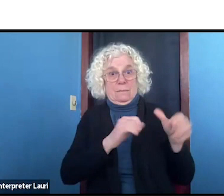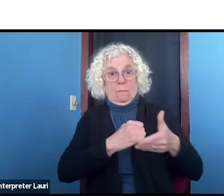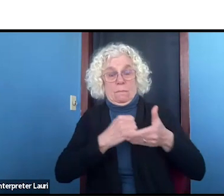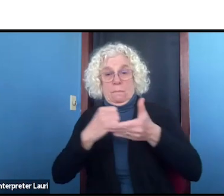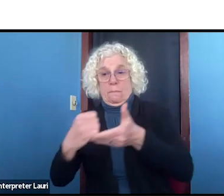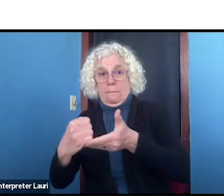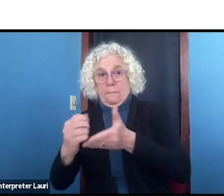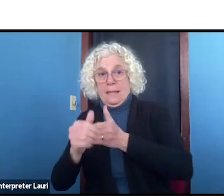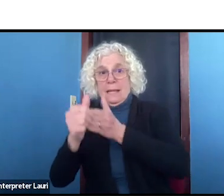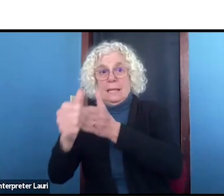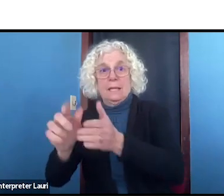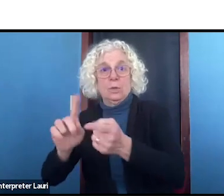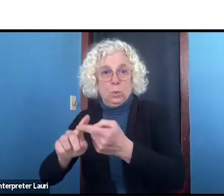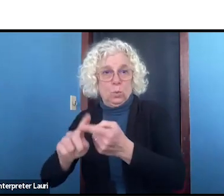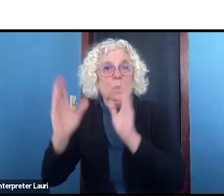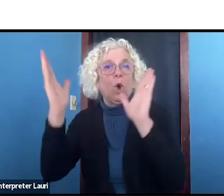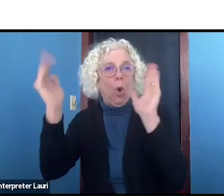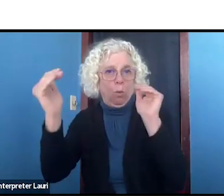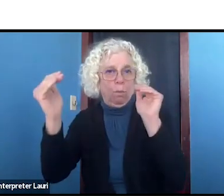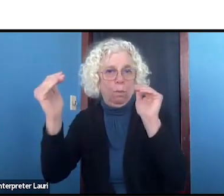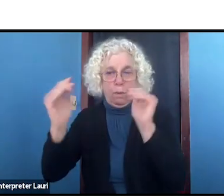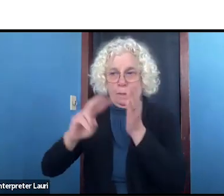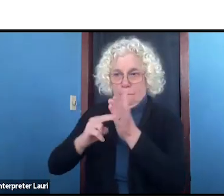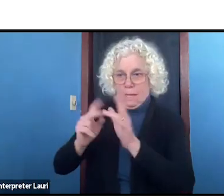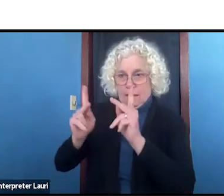The hope that will bring the person toward recovery,